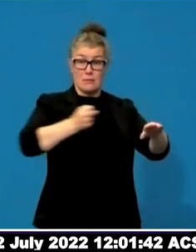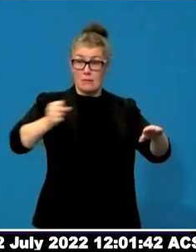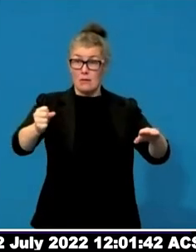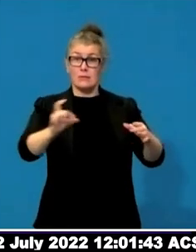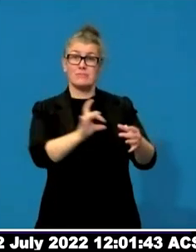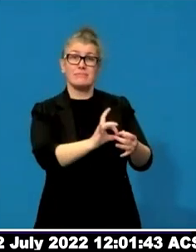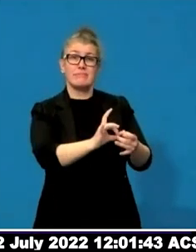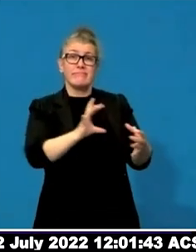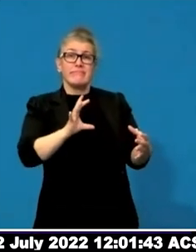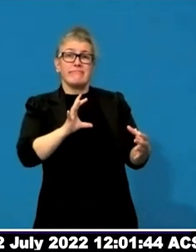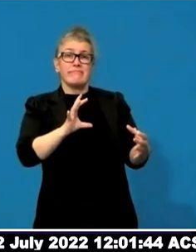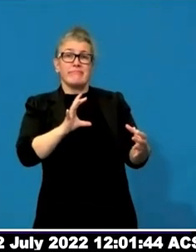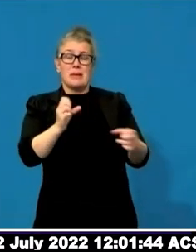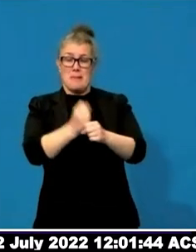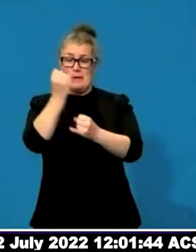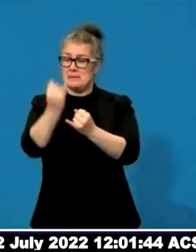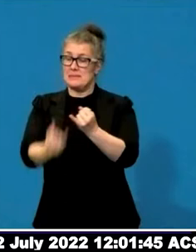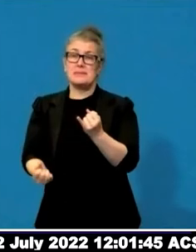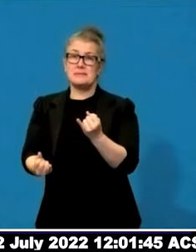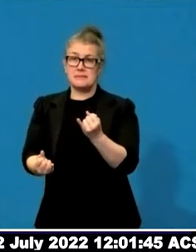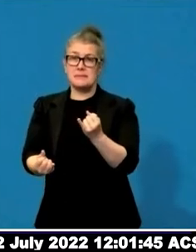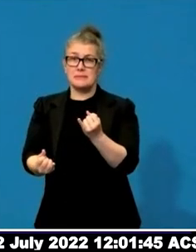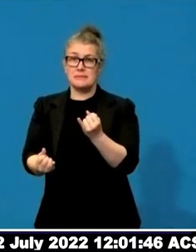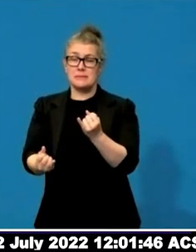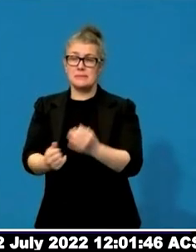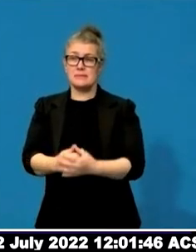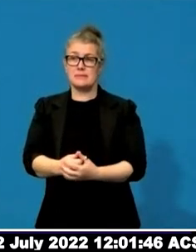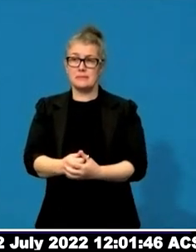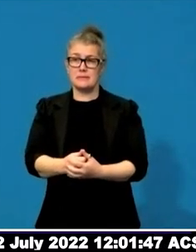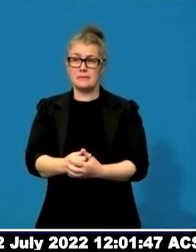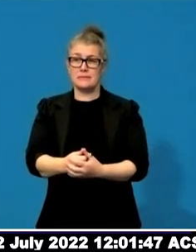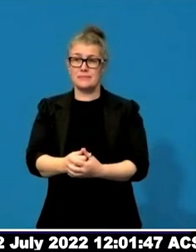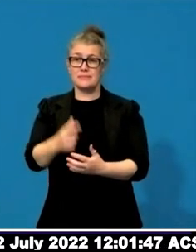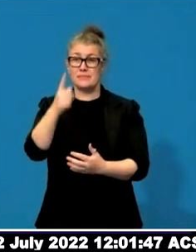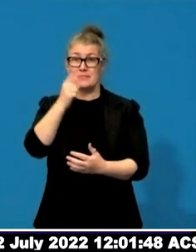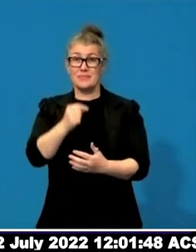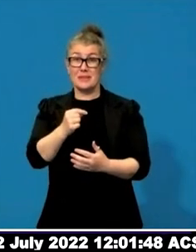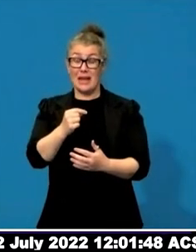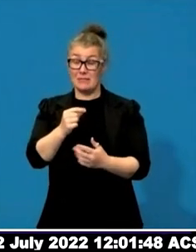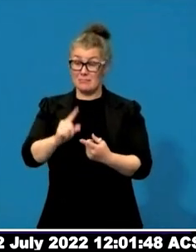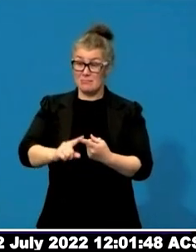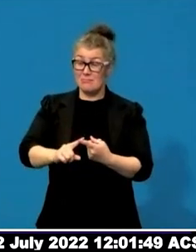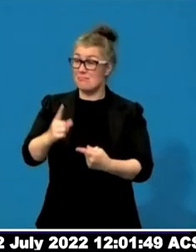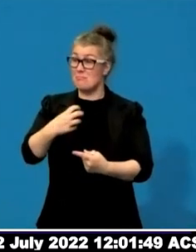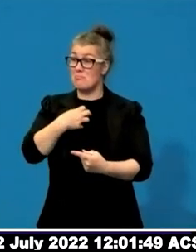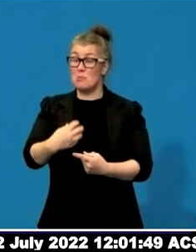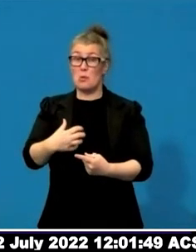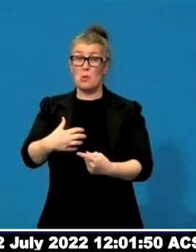and so increased depression, increased problems with mental health,